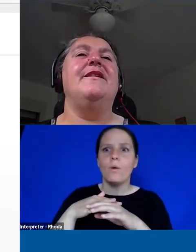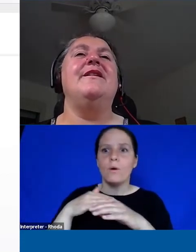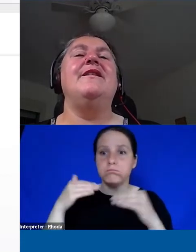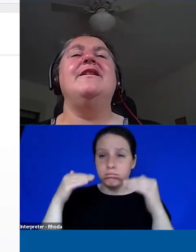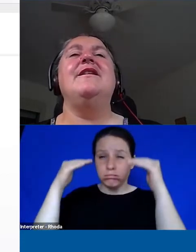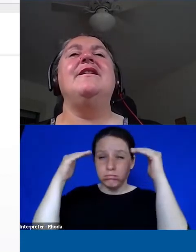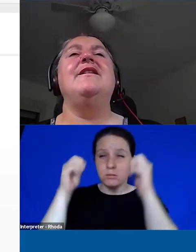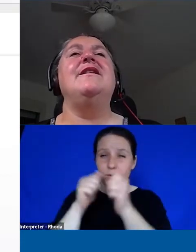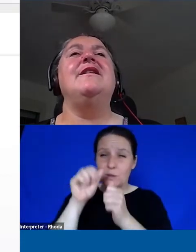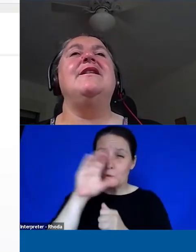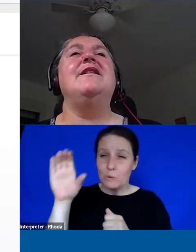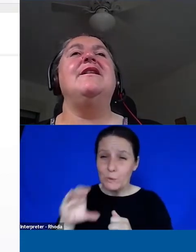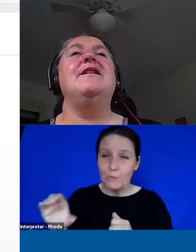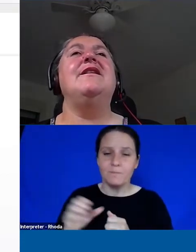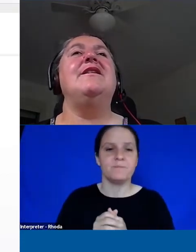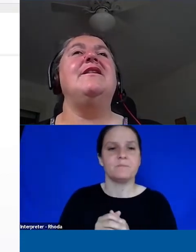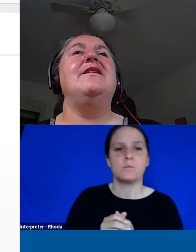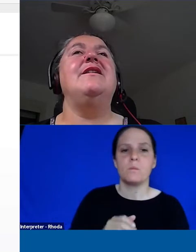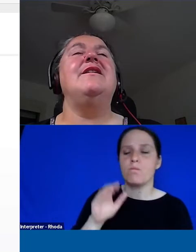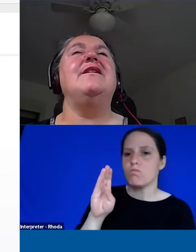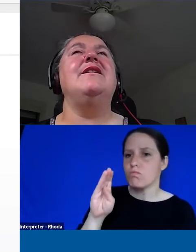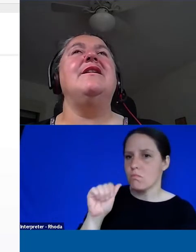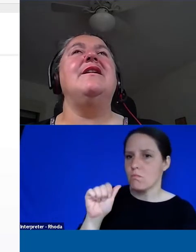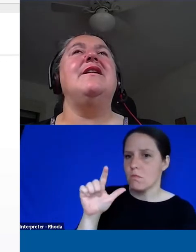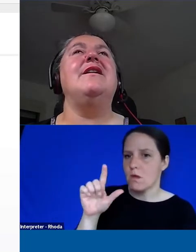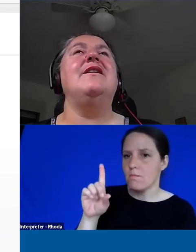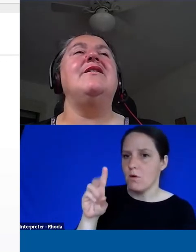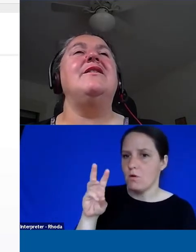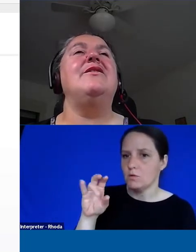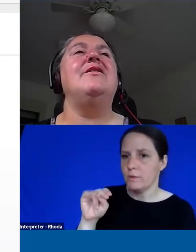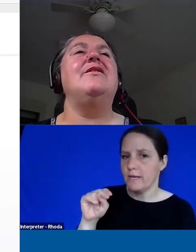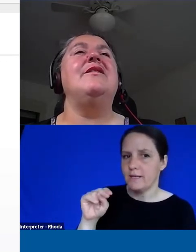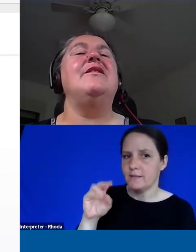[Screen Reader] Baldwin County 2 of 110. 110 results are available, Baldwin County.